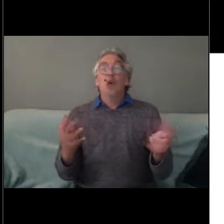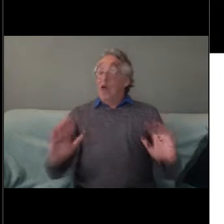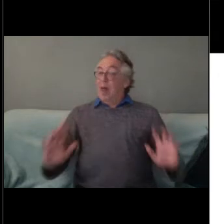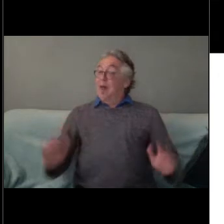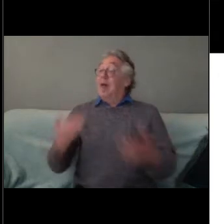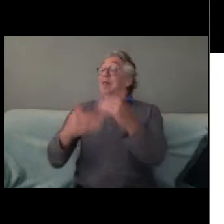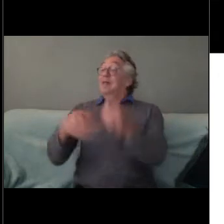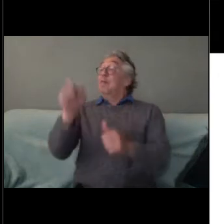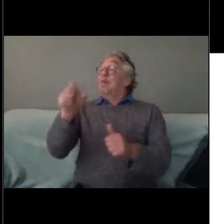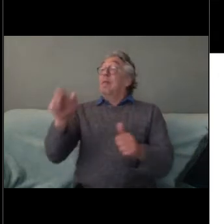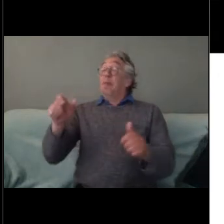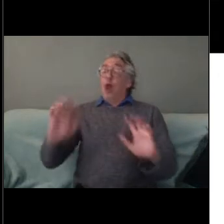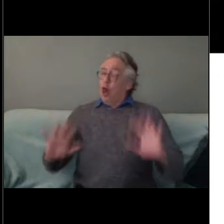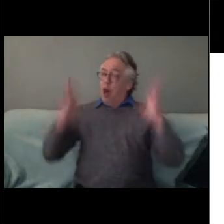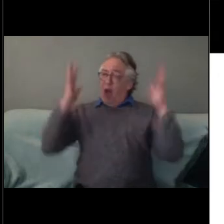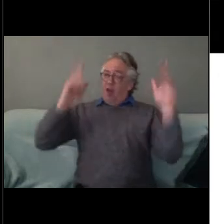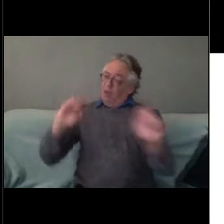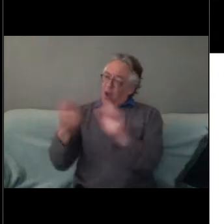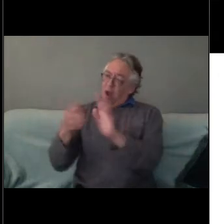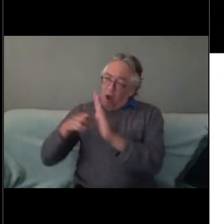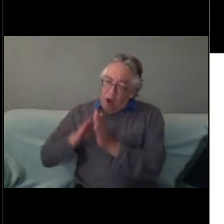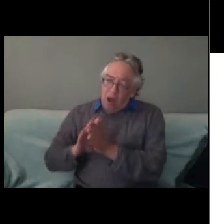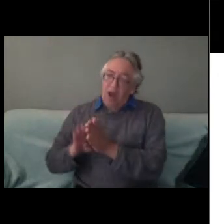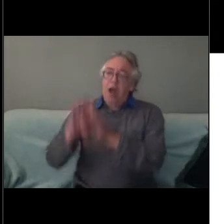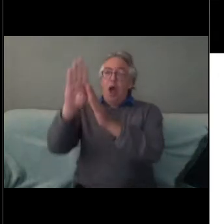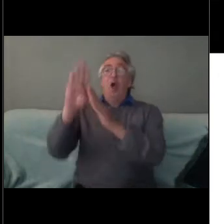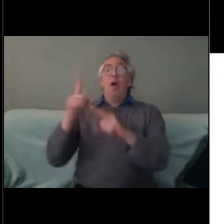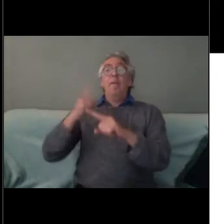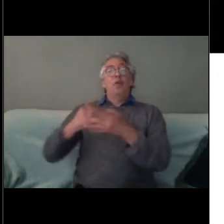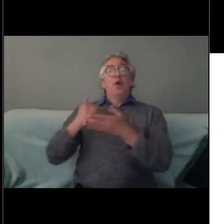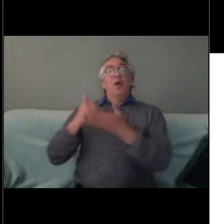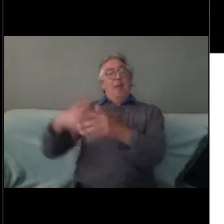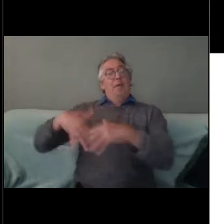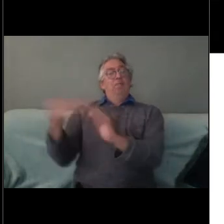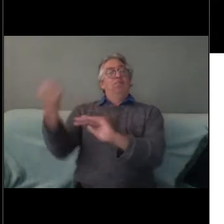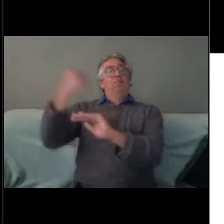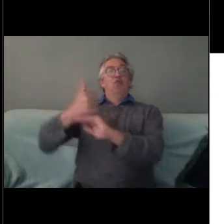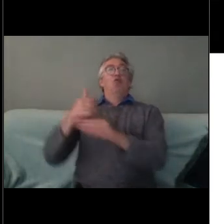In our projects, CBM global link disability inclusion expertise